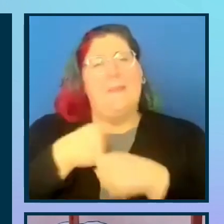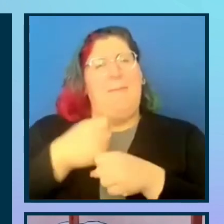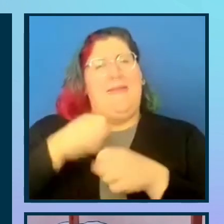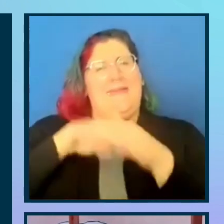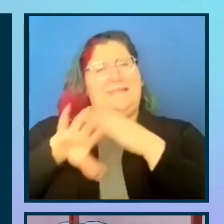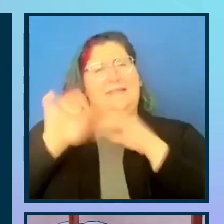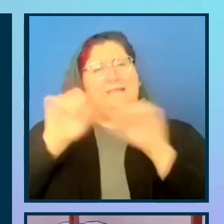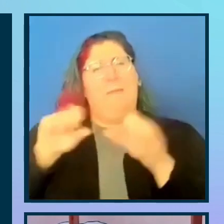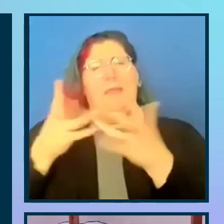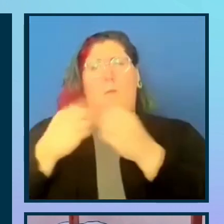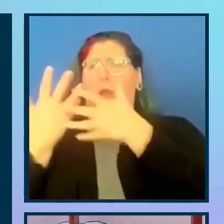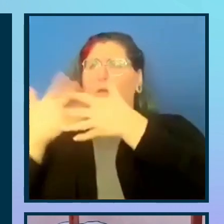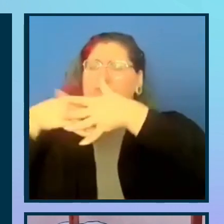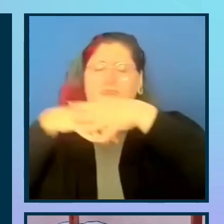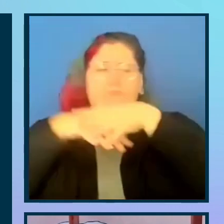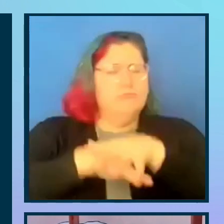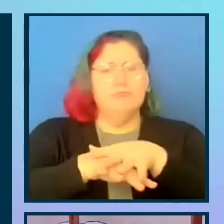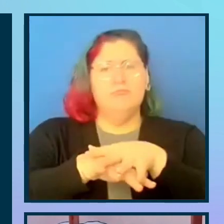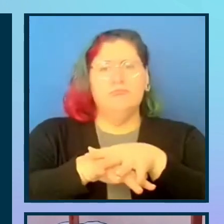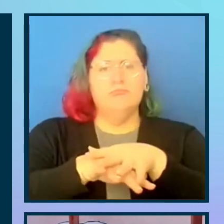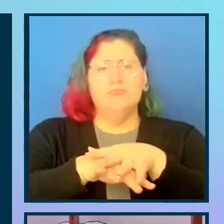that happens before the code is built,